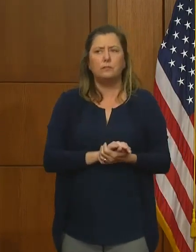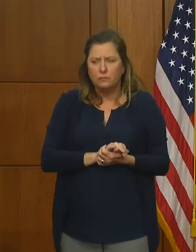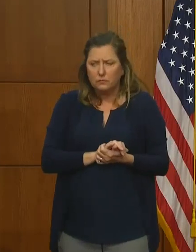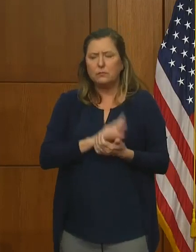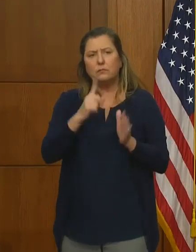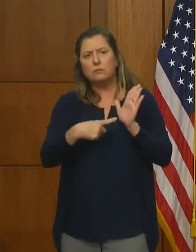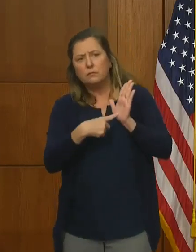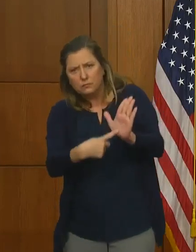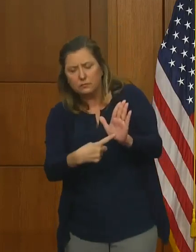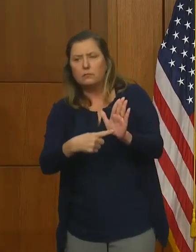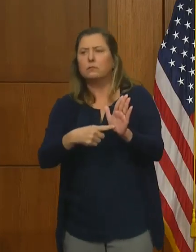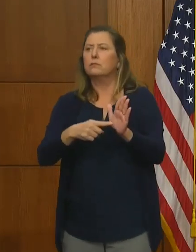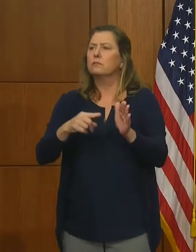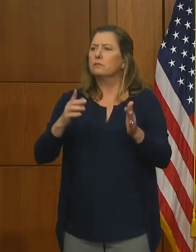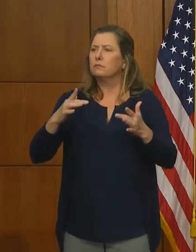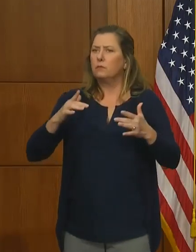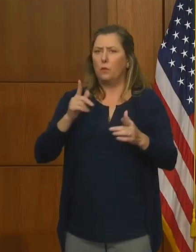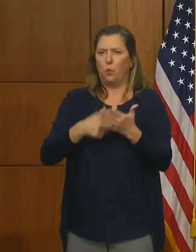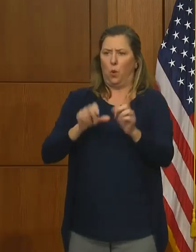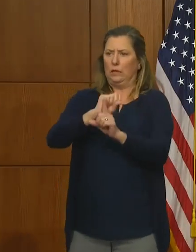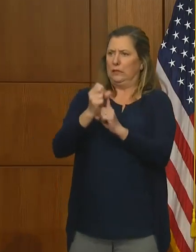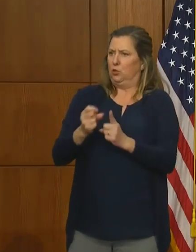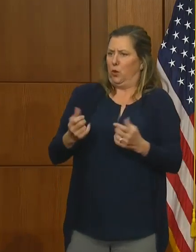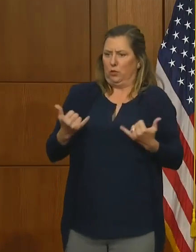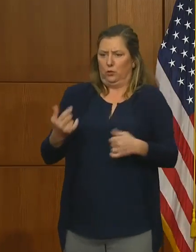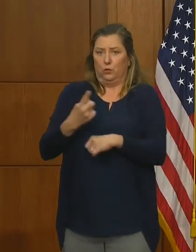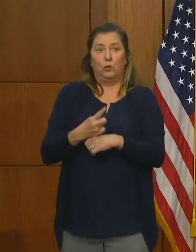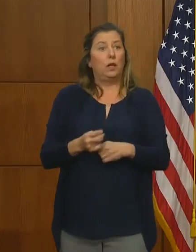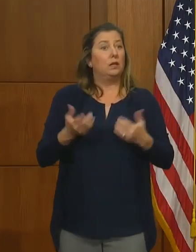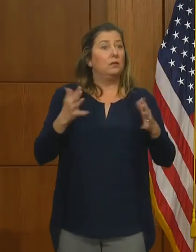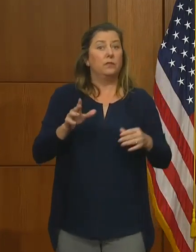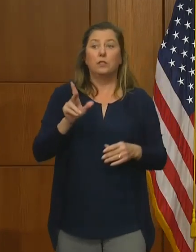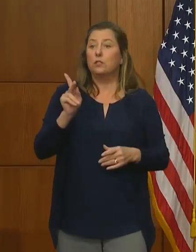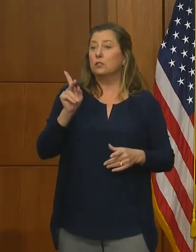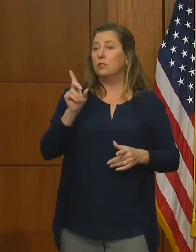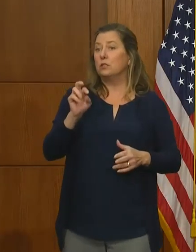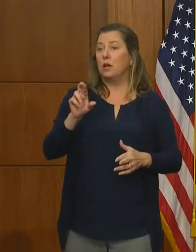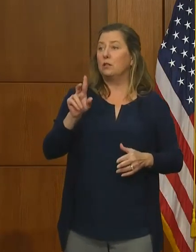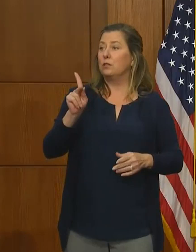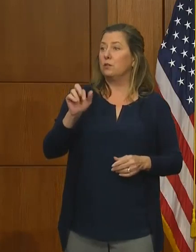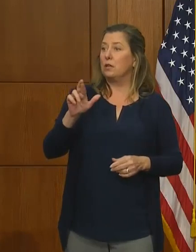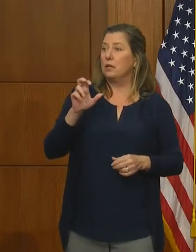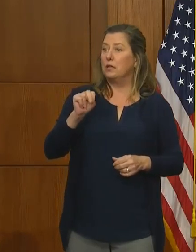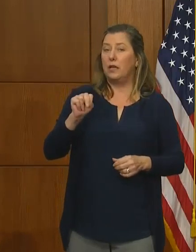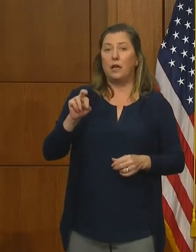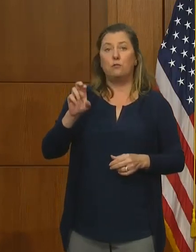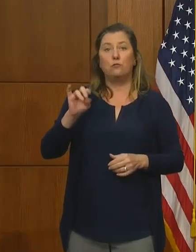THAT I WANT TO SHOW VIRGINIANS